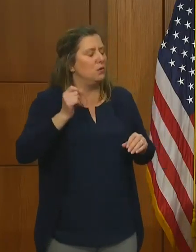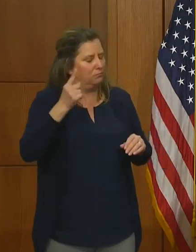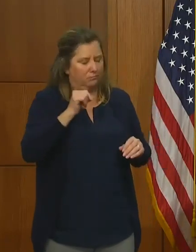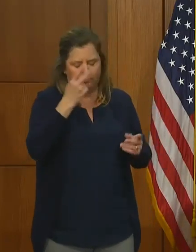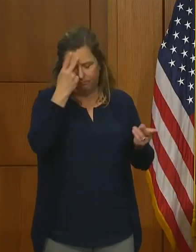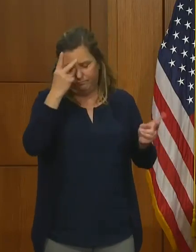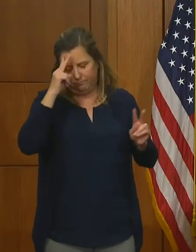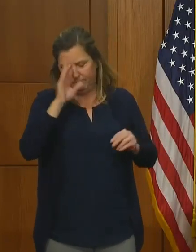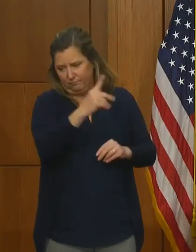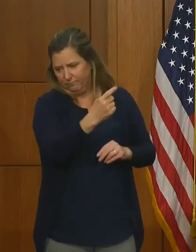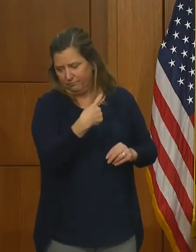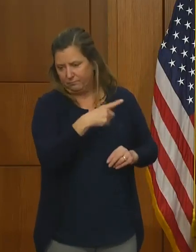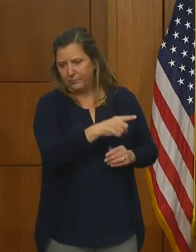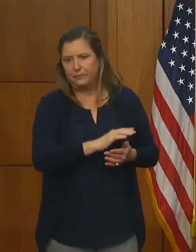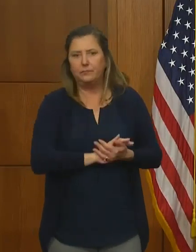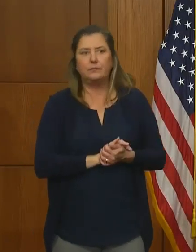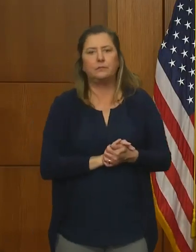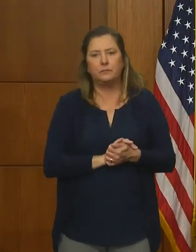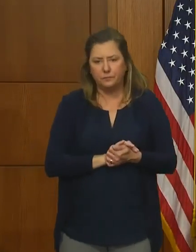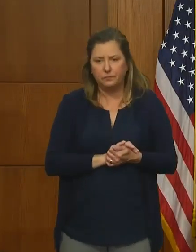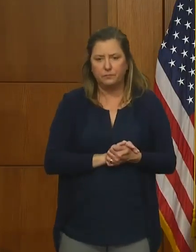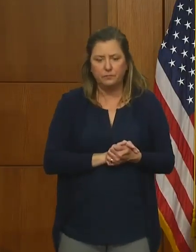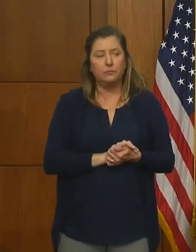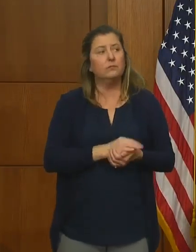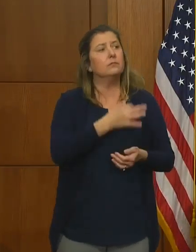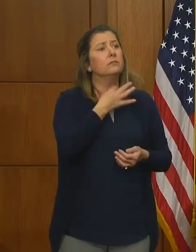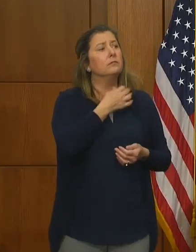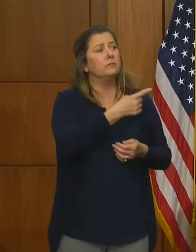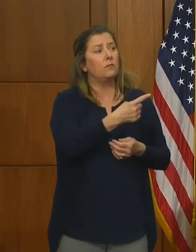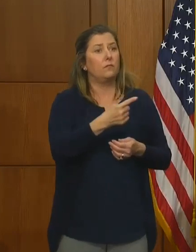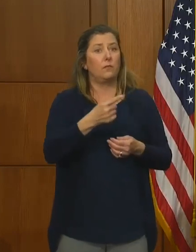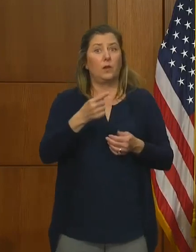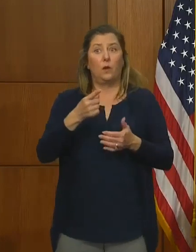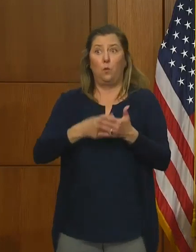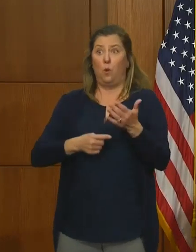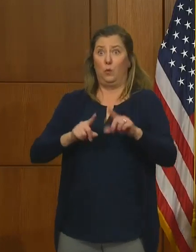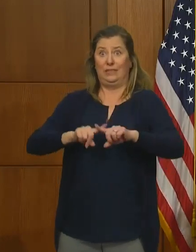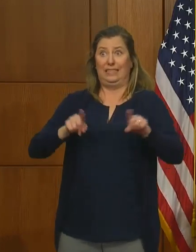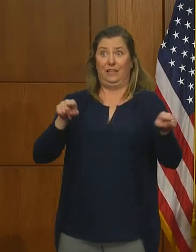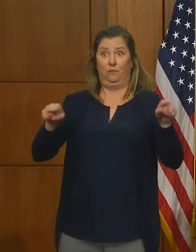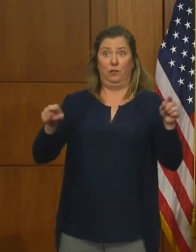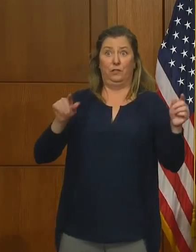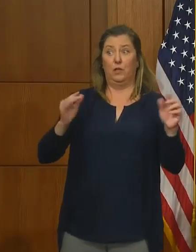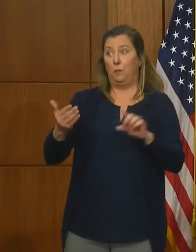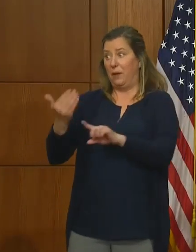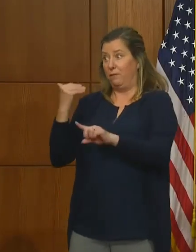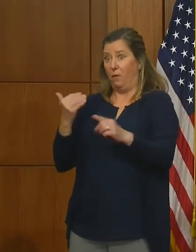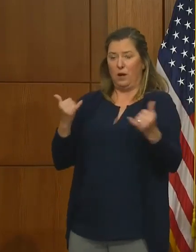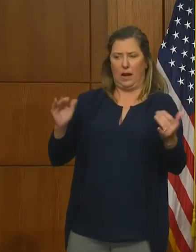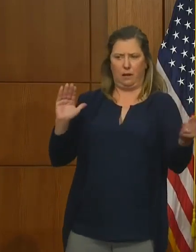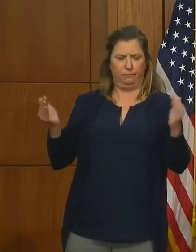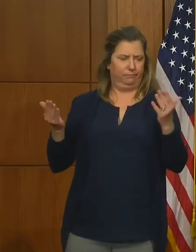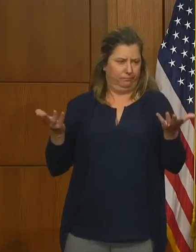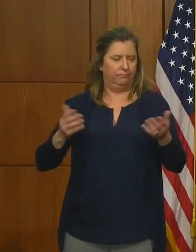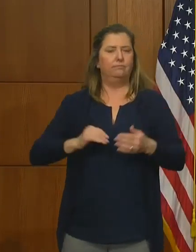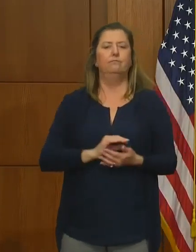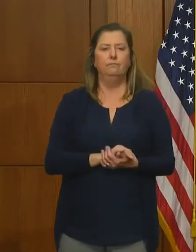TESTING OKAY I'M SORRY I'M SORRY I MISUNDERSTOOD YOUR QUESTION SO WHAT WHAT WHAT ARE YOU WHAT IS THE DIFFERENCE IN